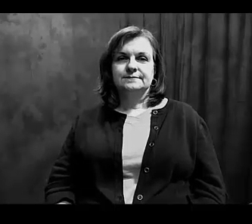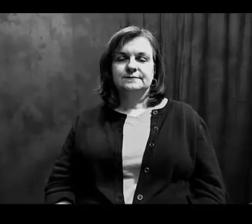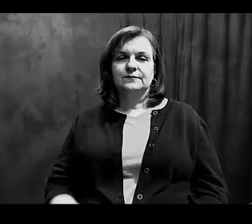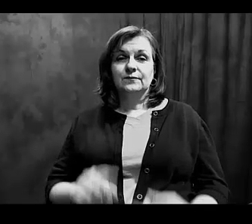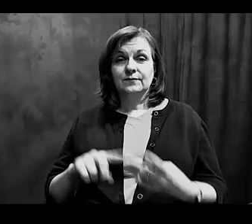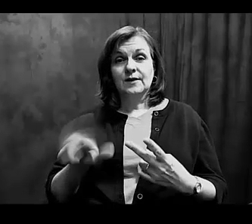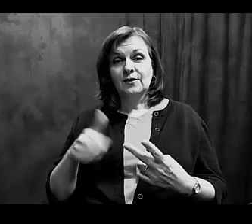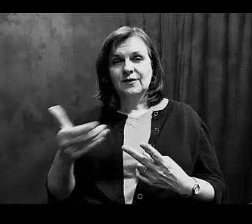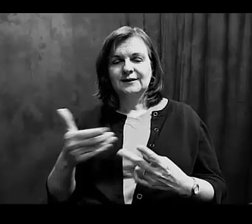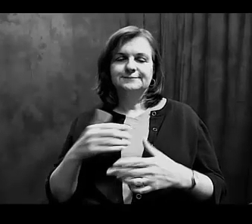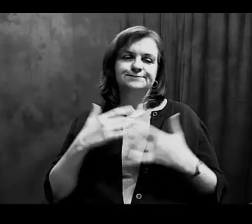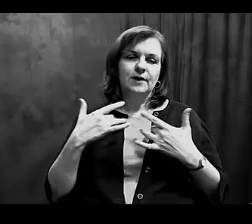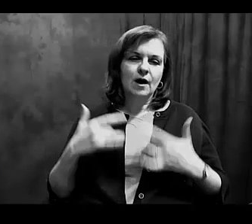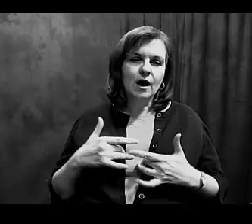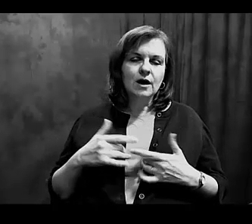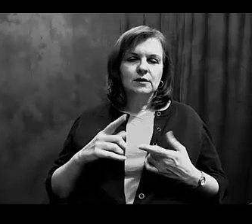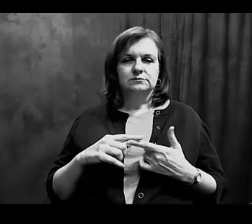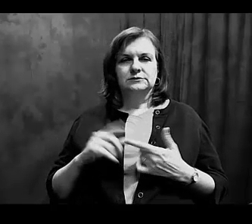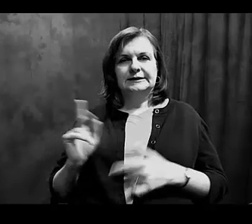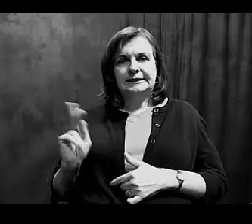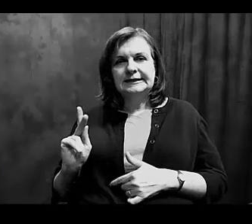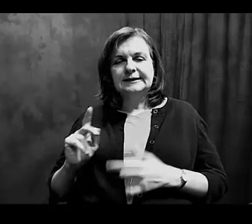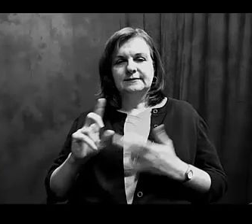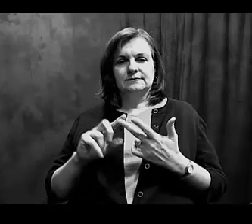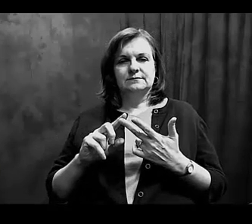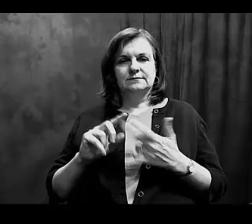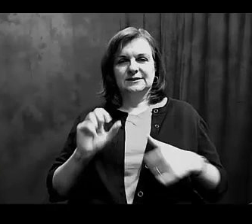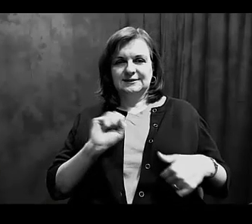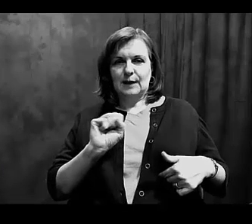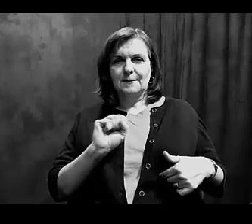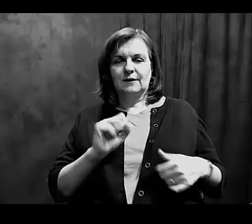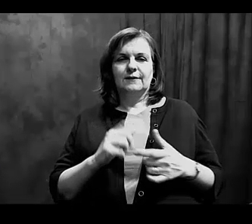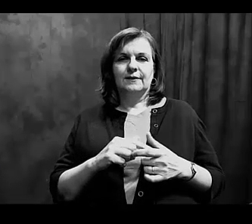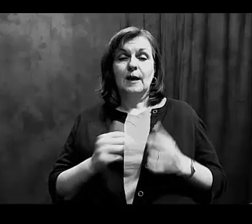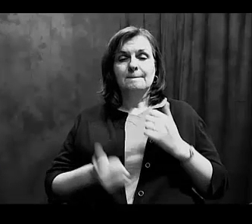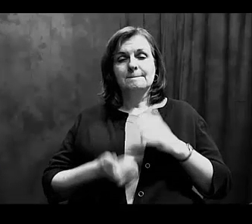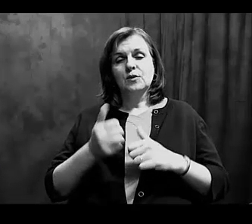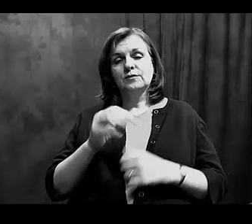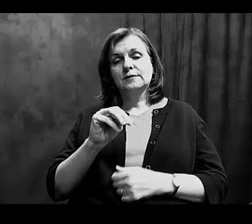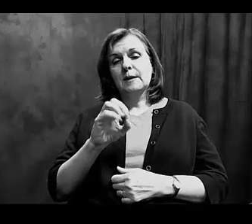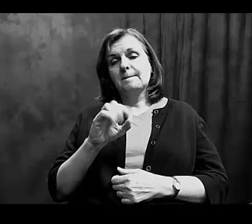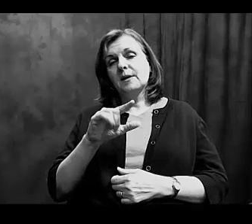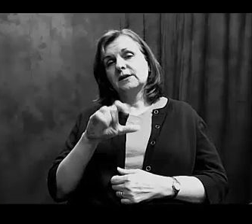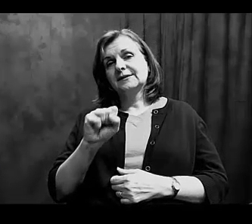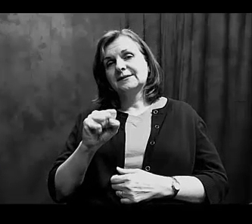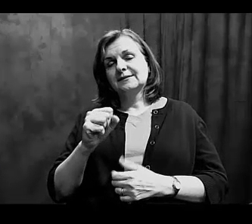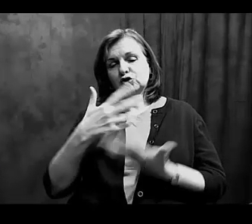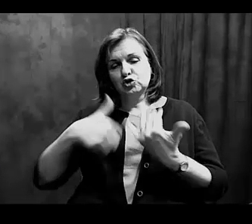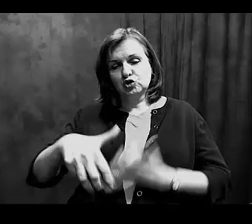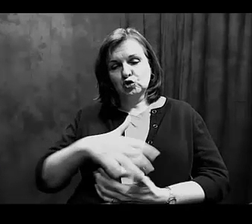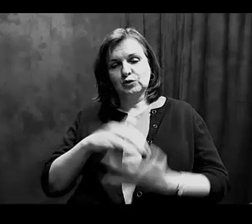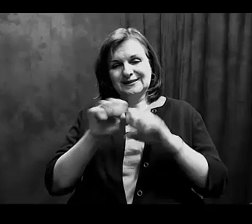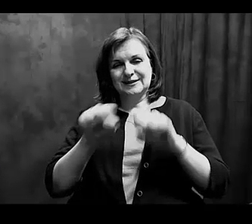other things we mentioned heart and kidney and stomach. we do see that most mollusks are going to have an open circulatory system